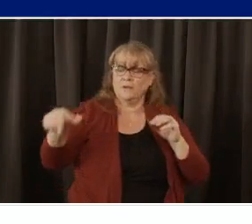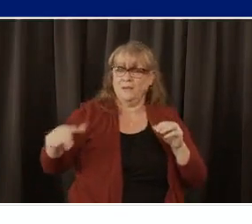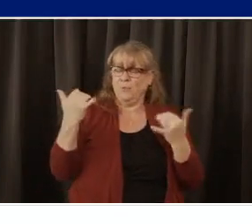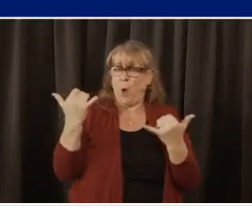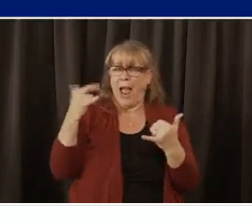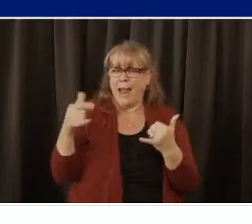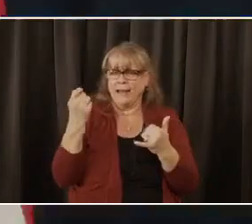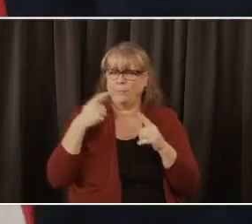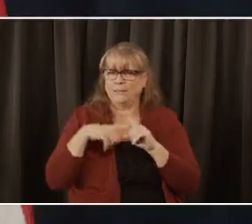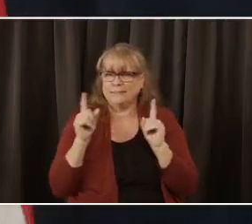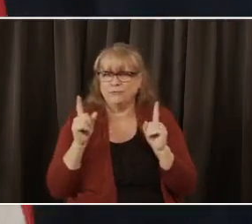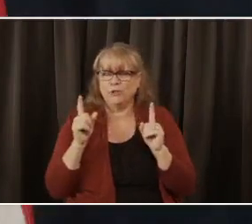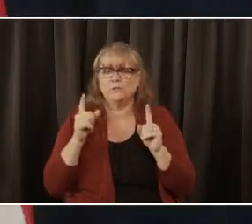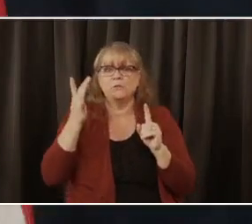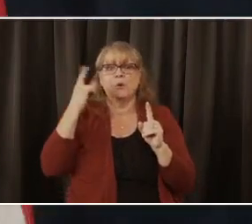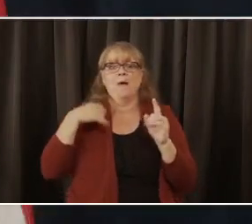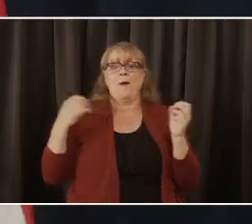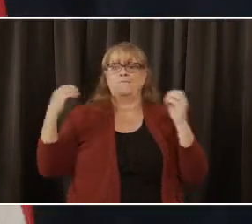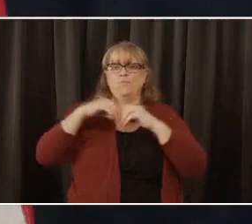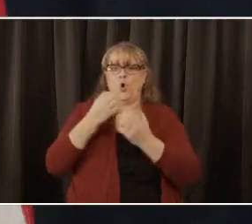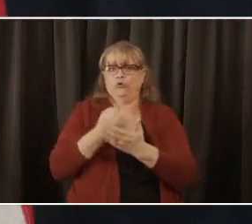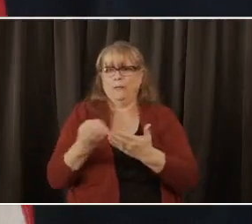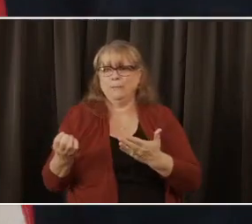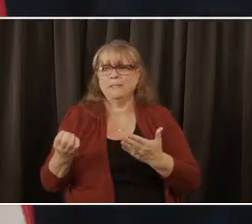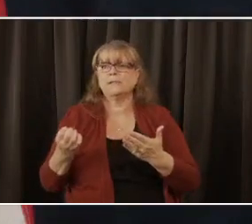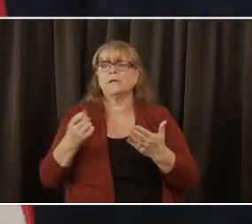are fully immune at this point. With that I'll turn it over to Dr. Rachel Hurley.